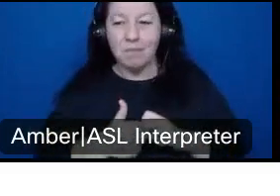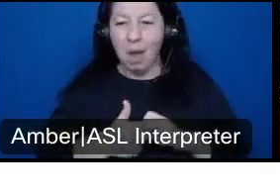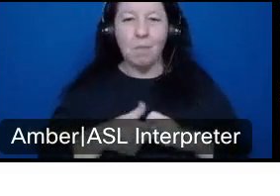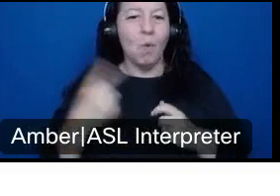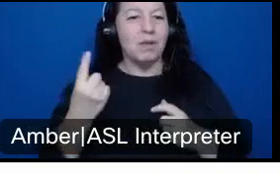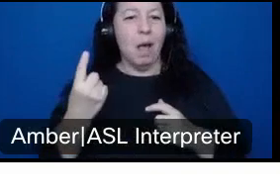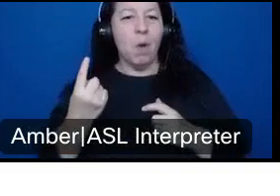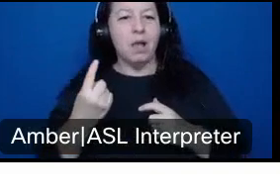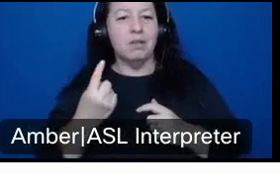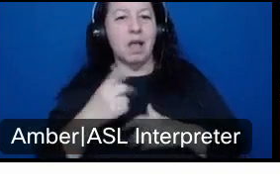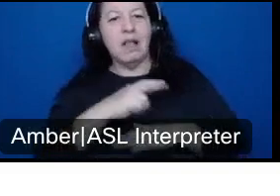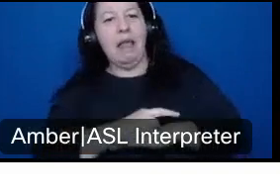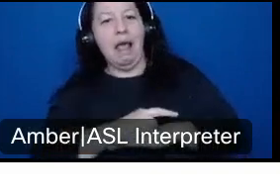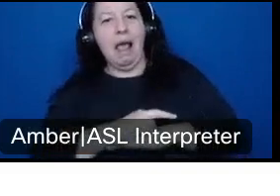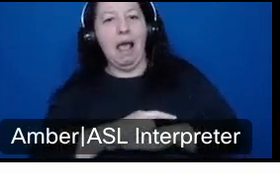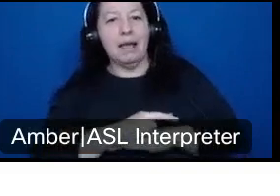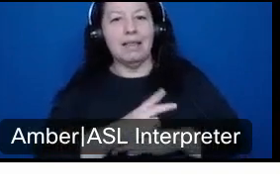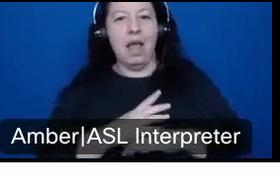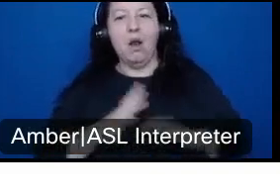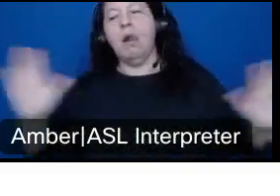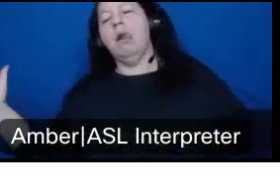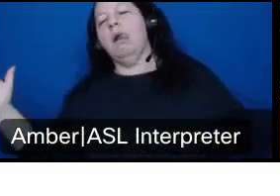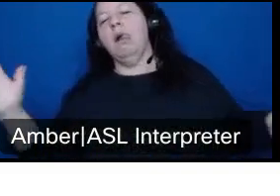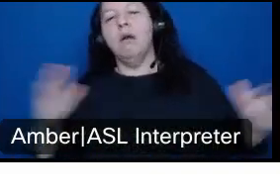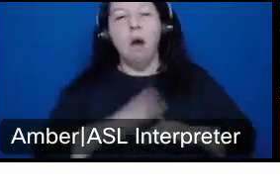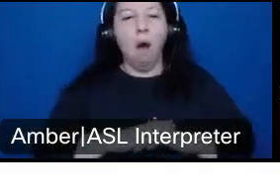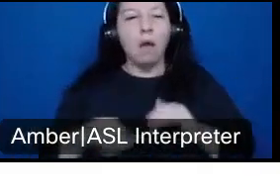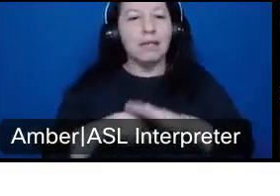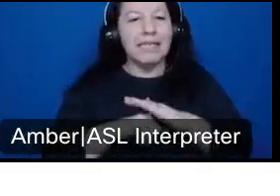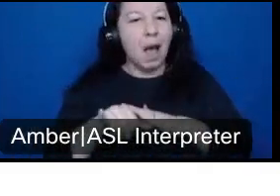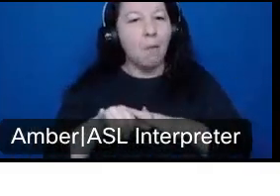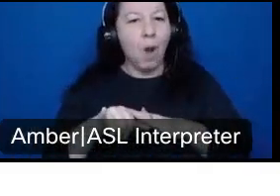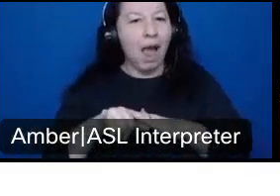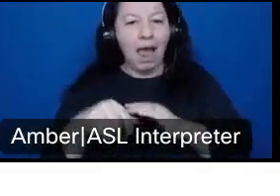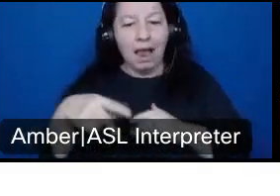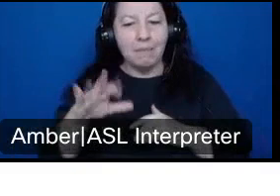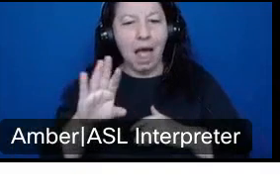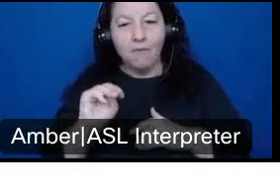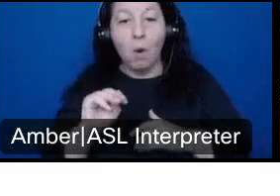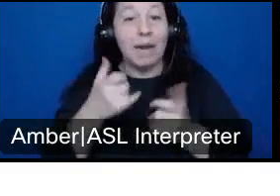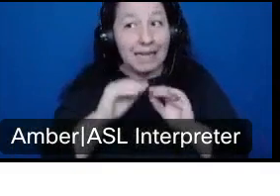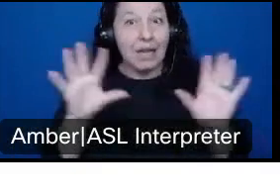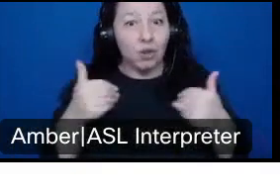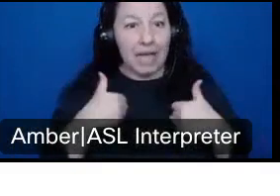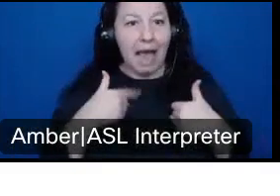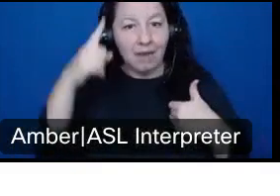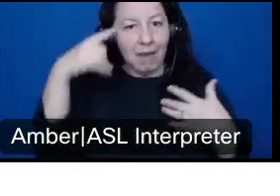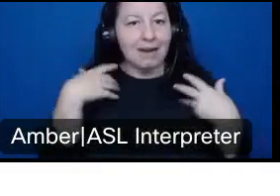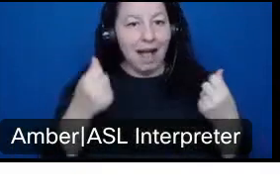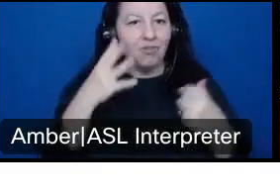You know, on a subway platform, clearly in psychosis, inappropriately, dressed a wound that's unsealed.